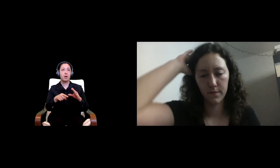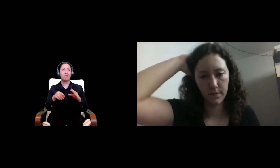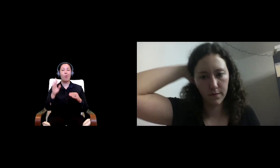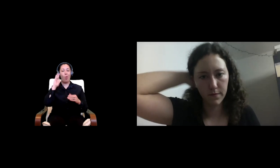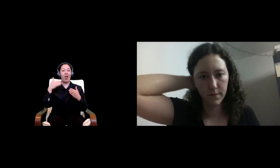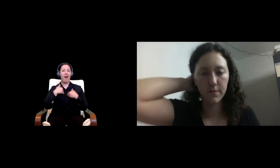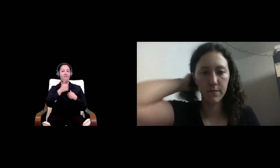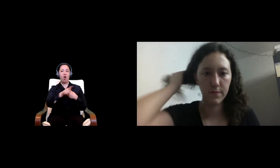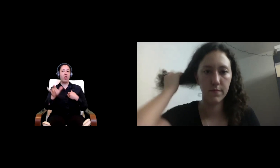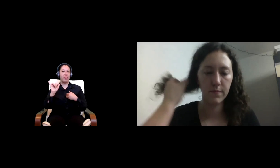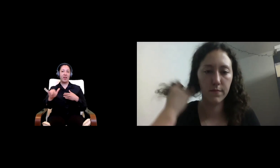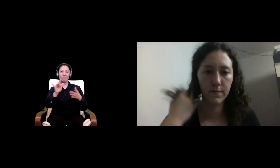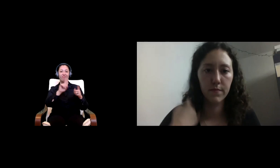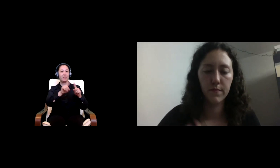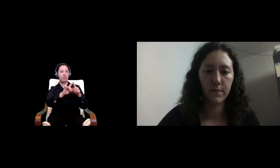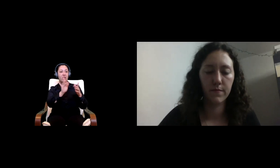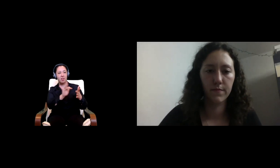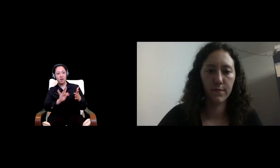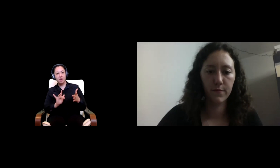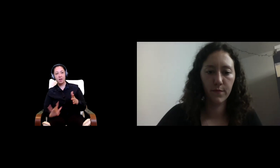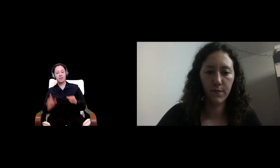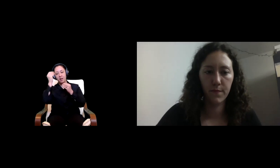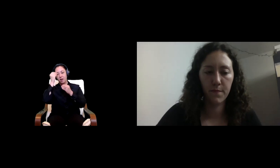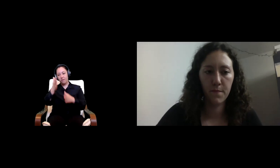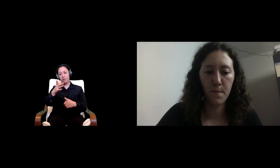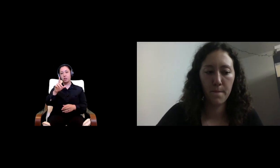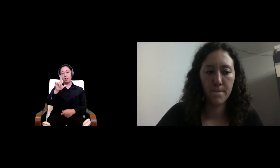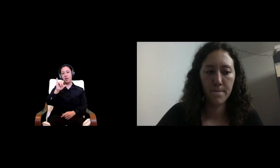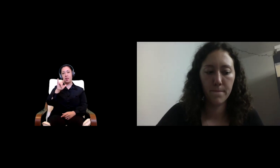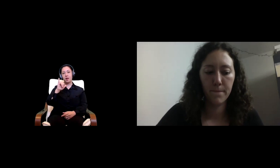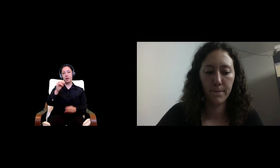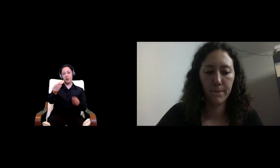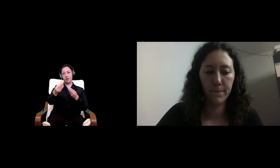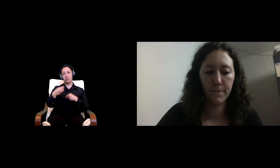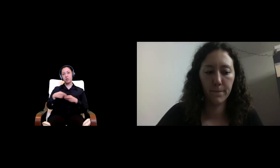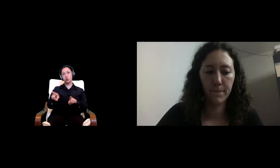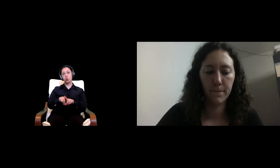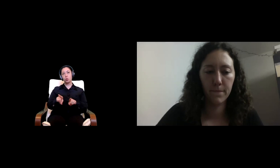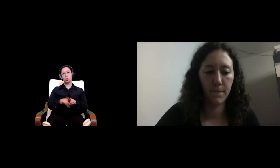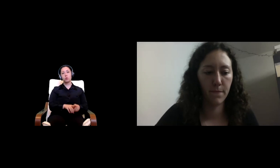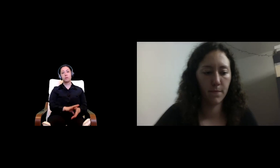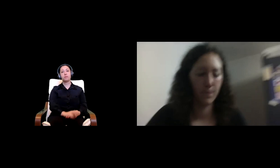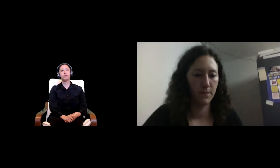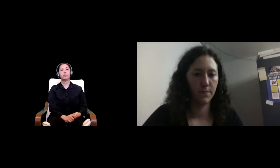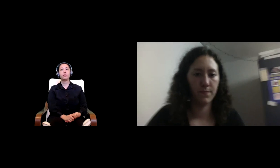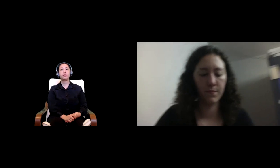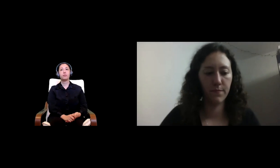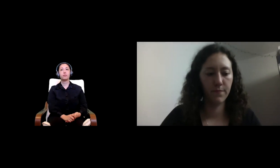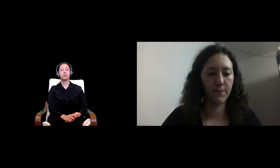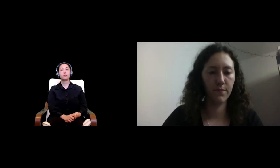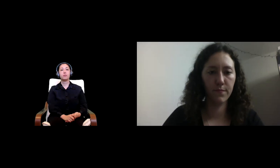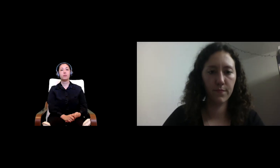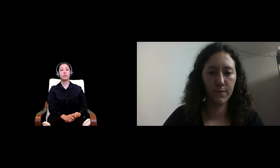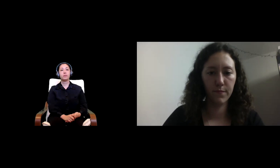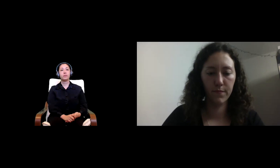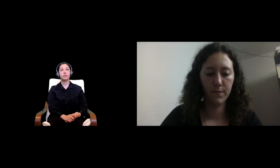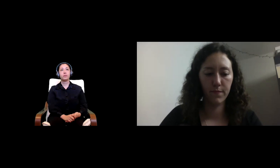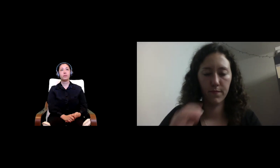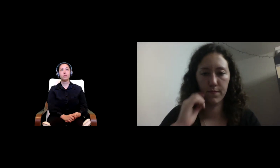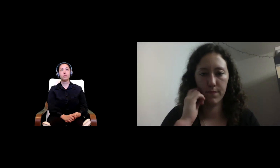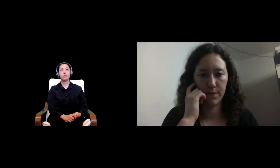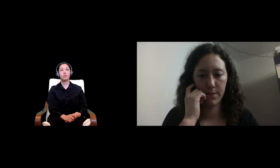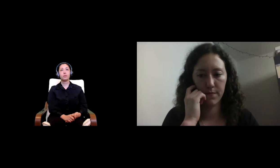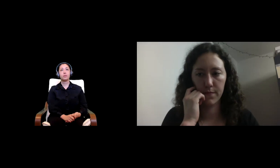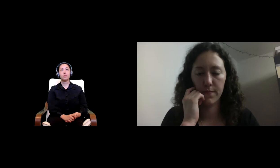Lily sends us as well.